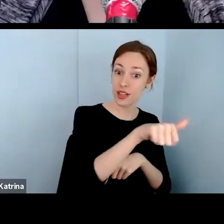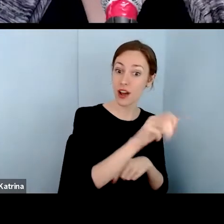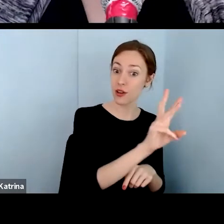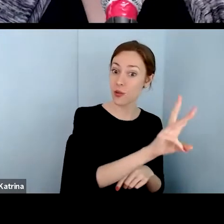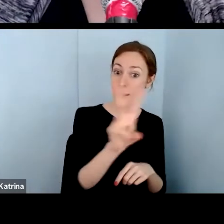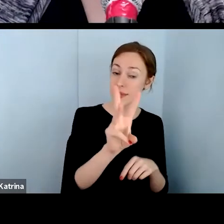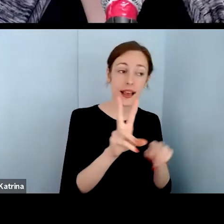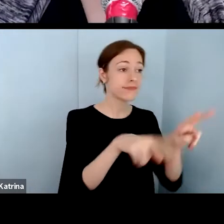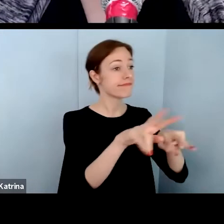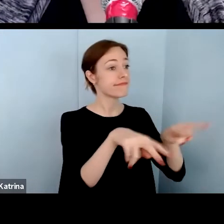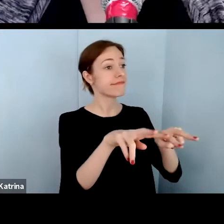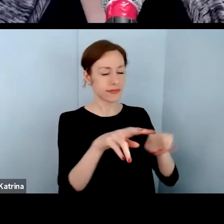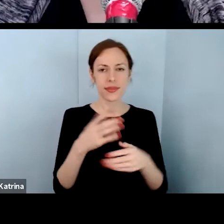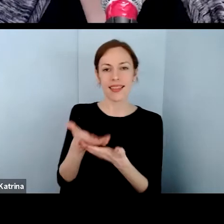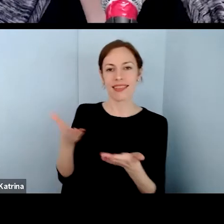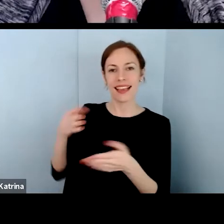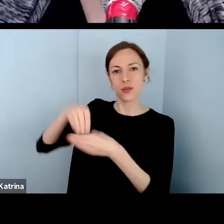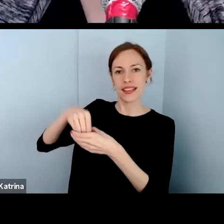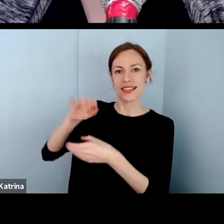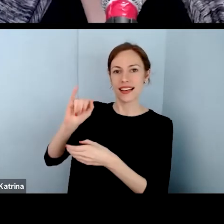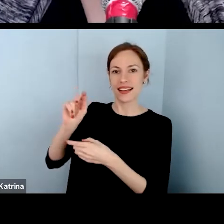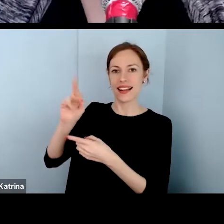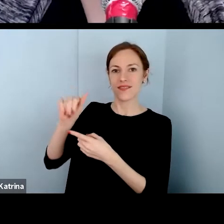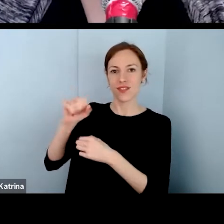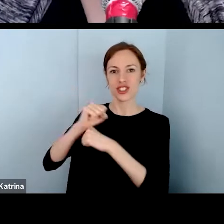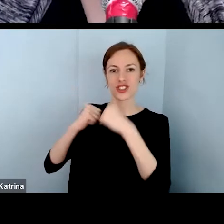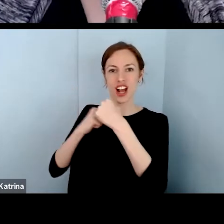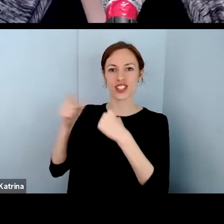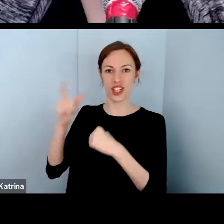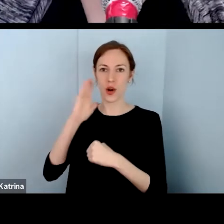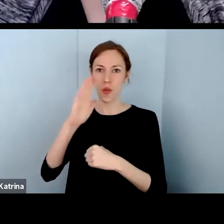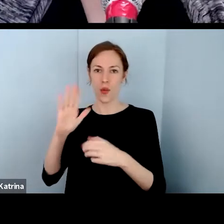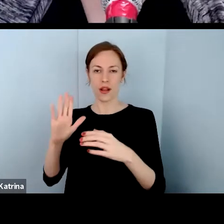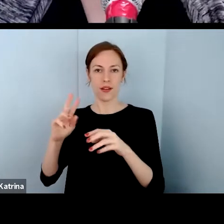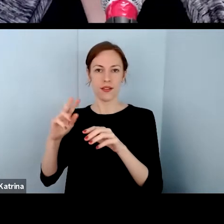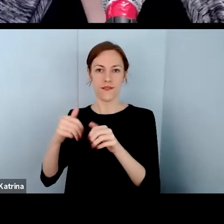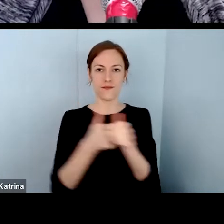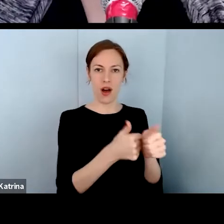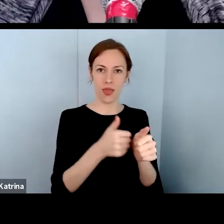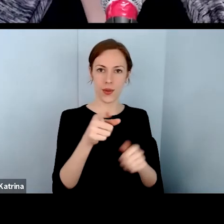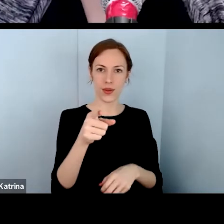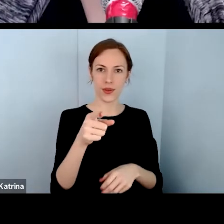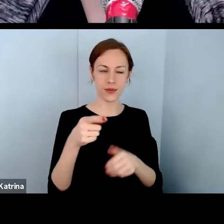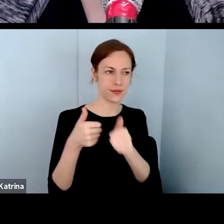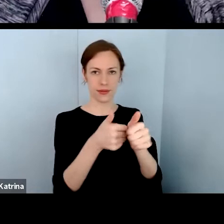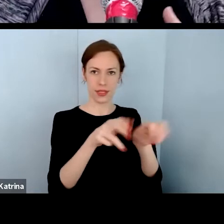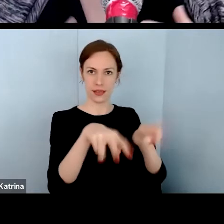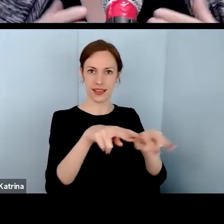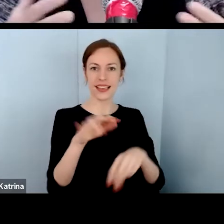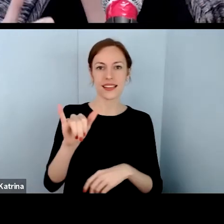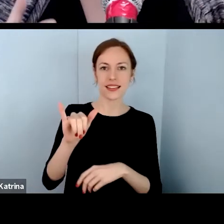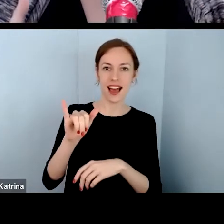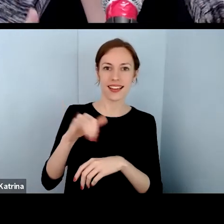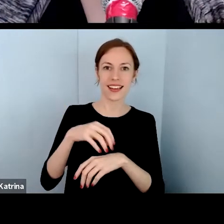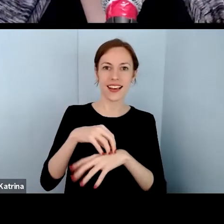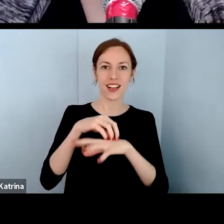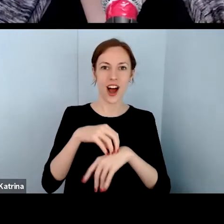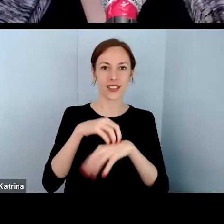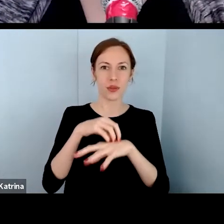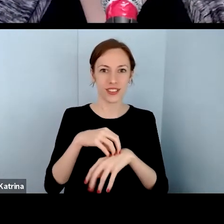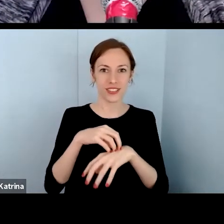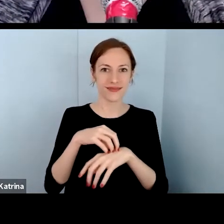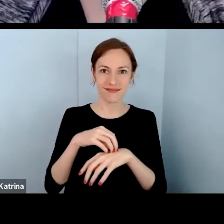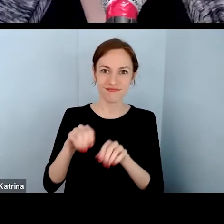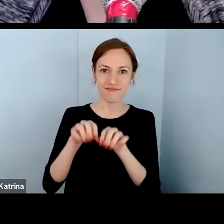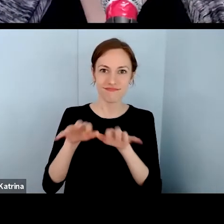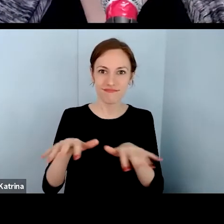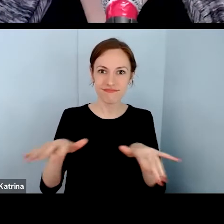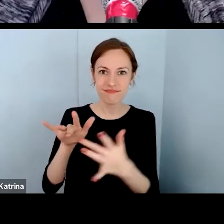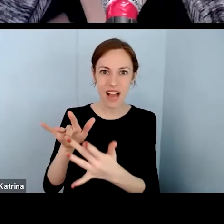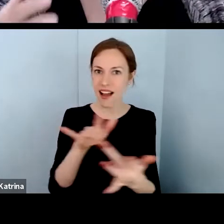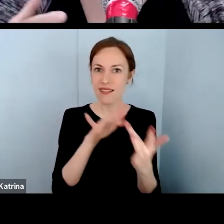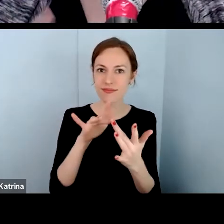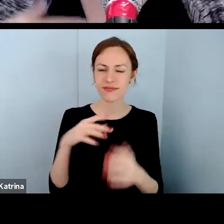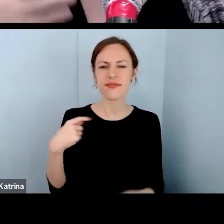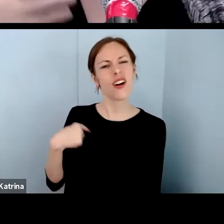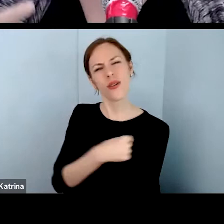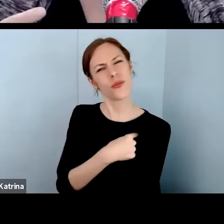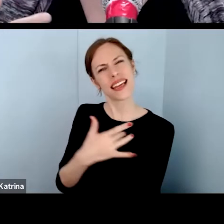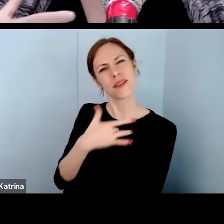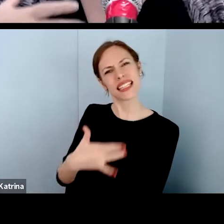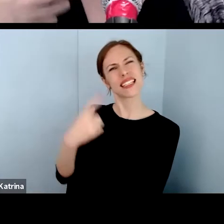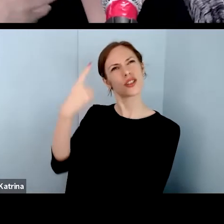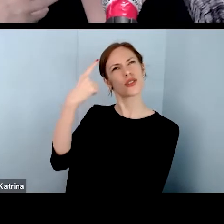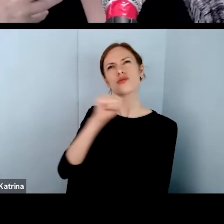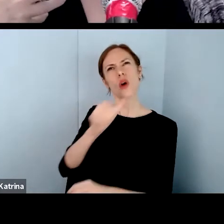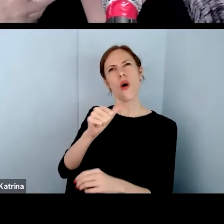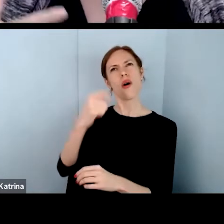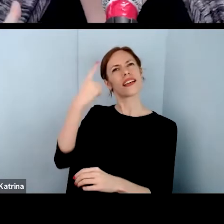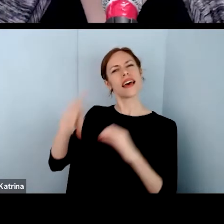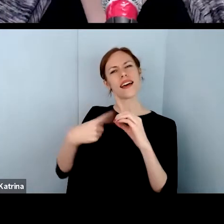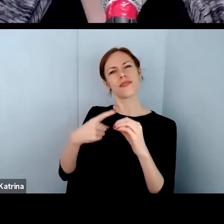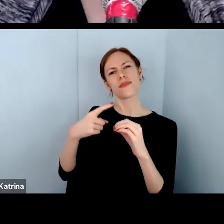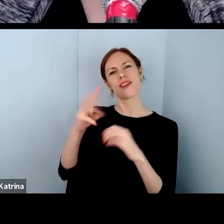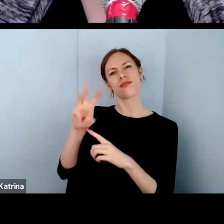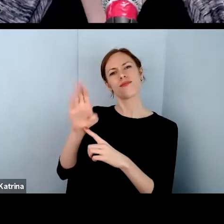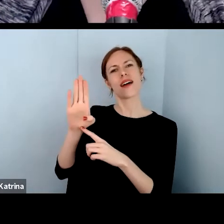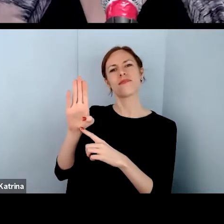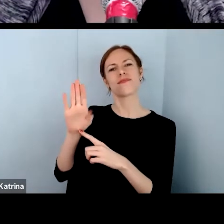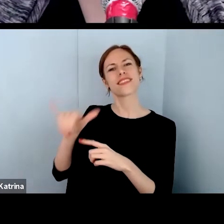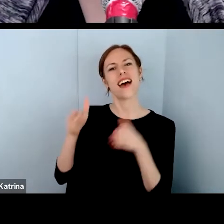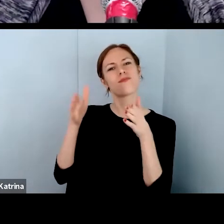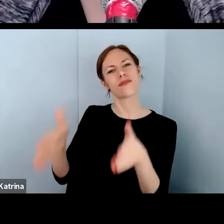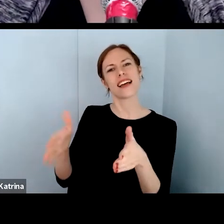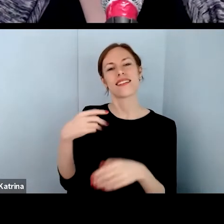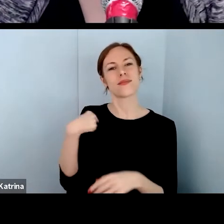It's like many armed octopus or however you want to describe it, but we don't talk about the web. In this way we don't focus the web on advertising infrastructures, of course.